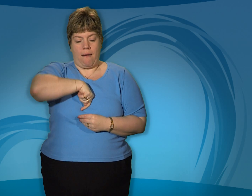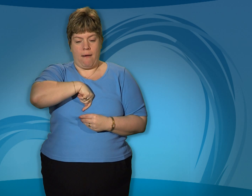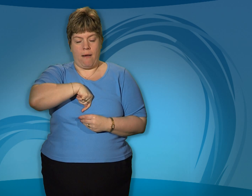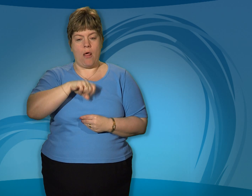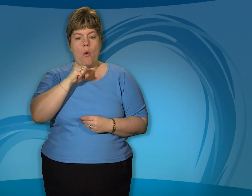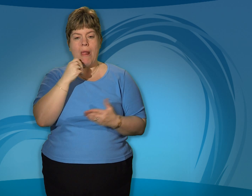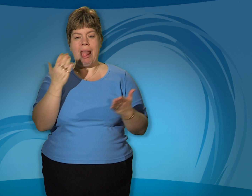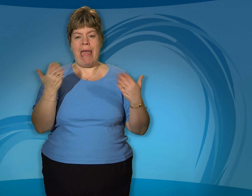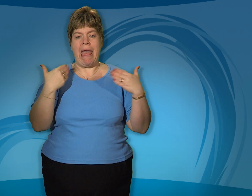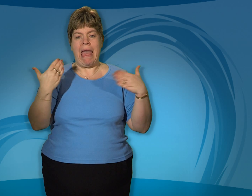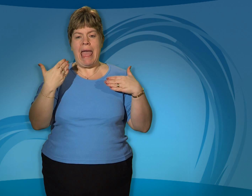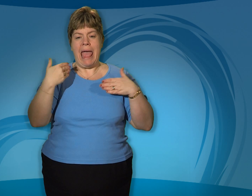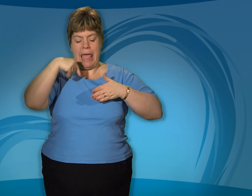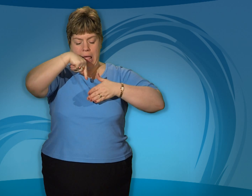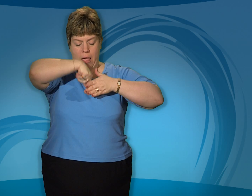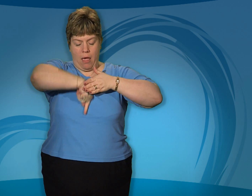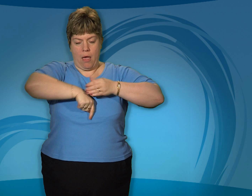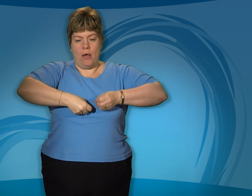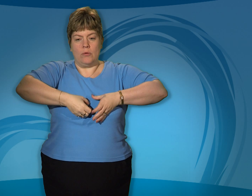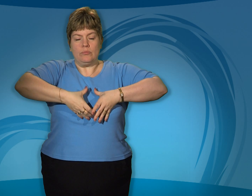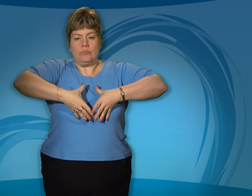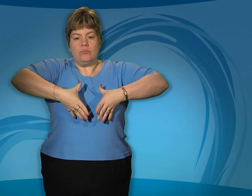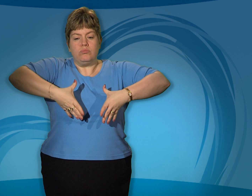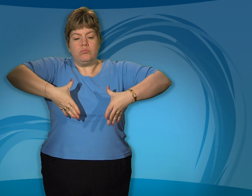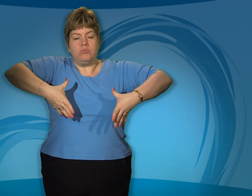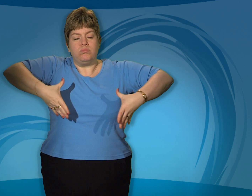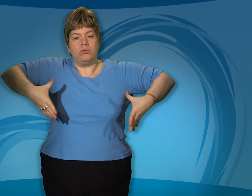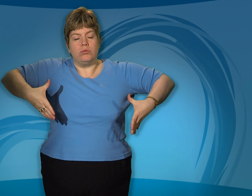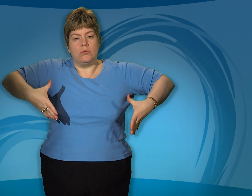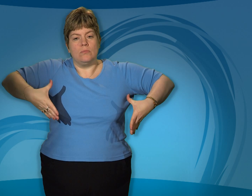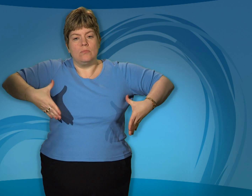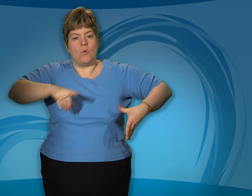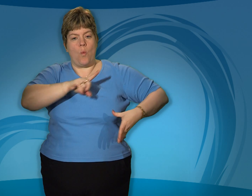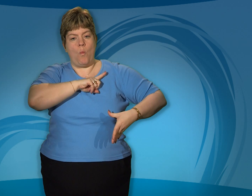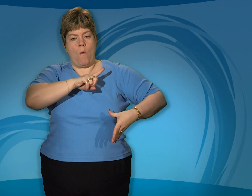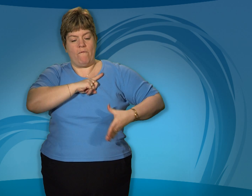Once the scope is in the oesophagus, air will be passed through to swell the oesophagus,